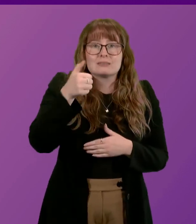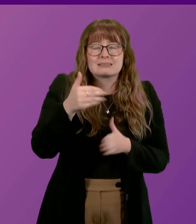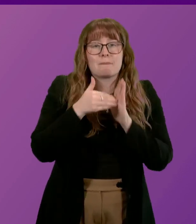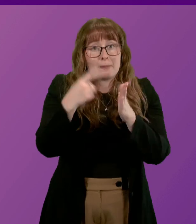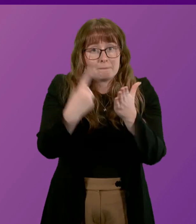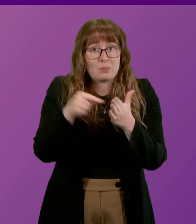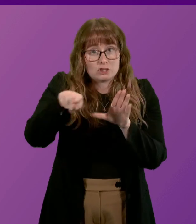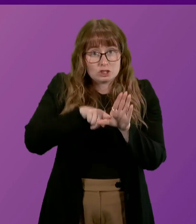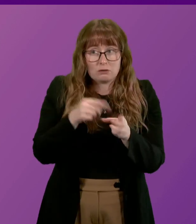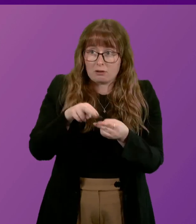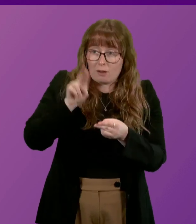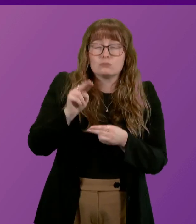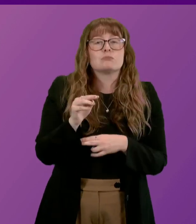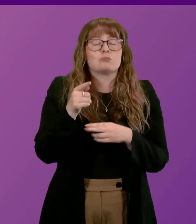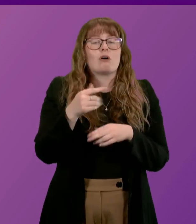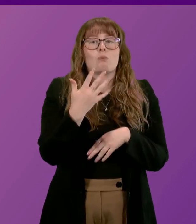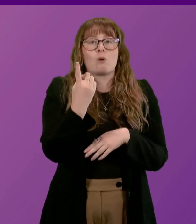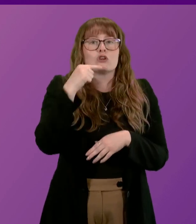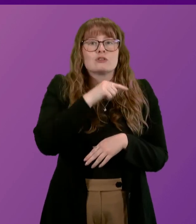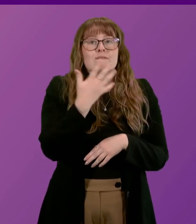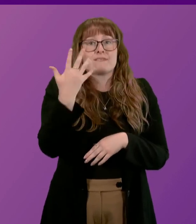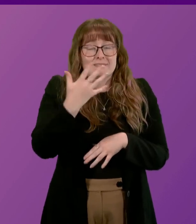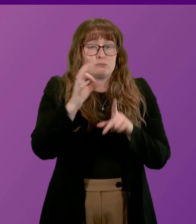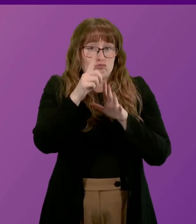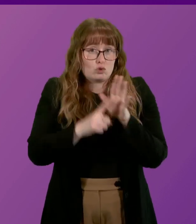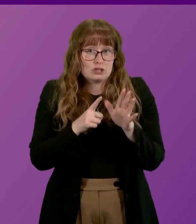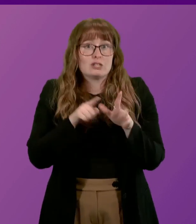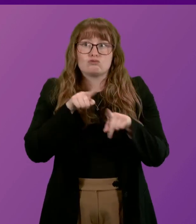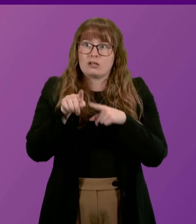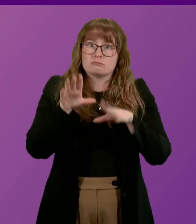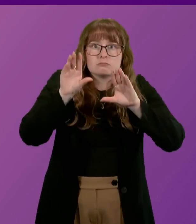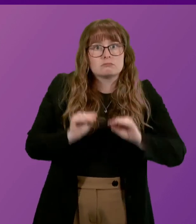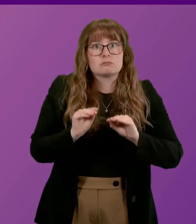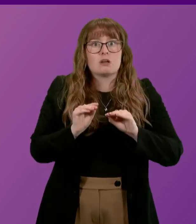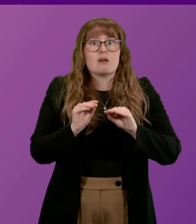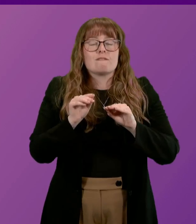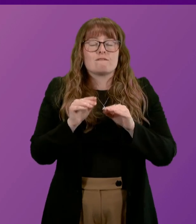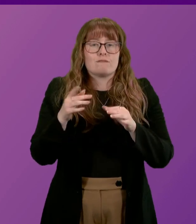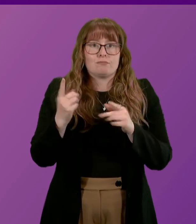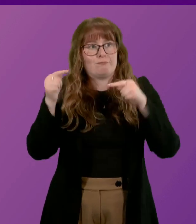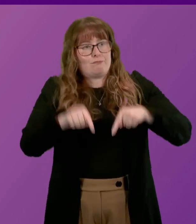to 115 projects that focus on preventing and eradicating violence against women and girls.